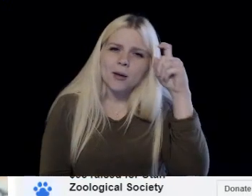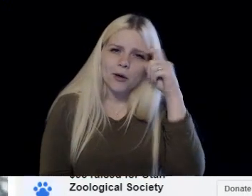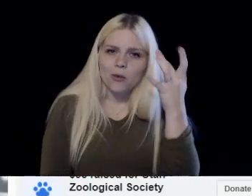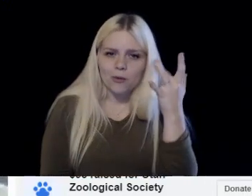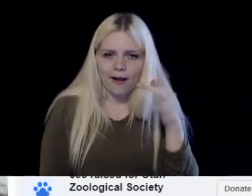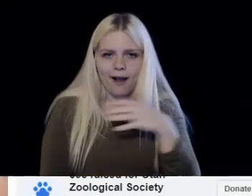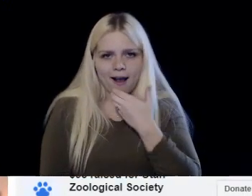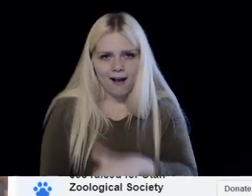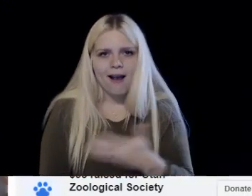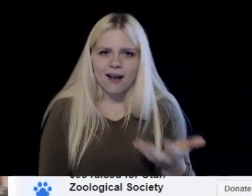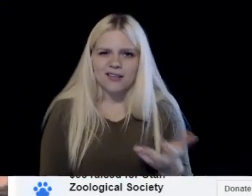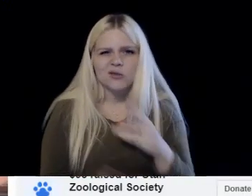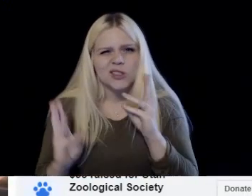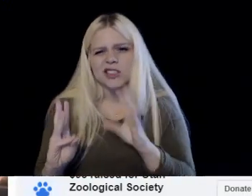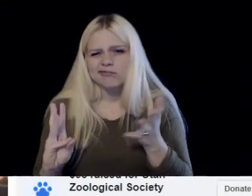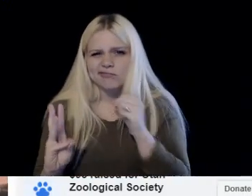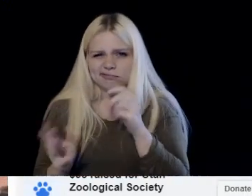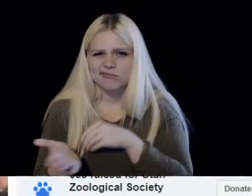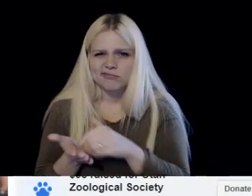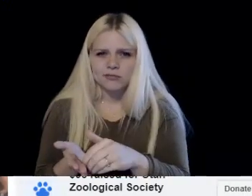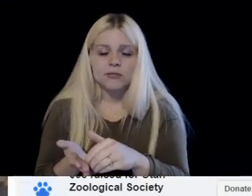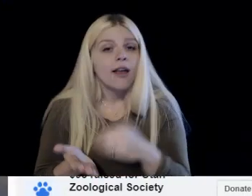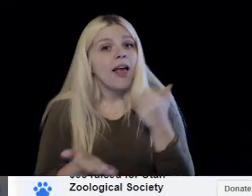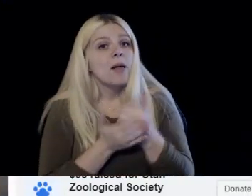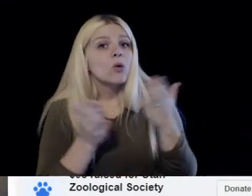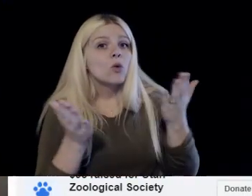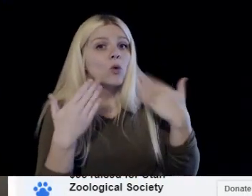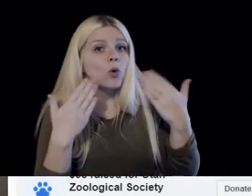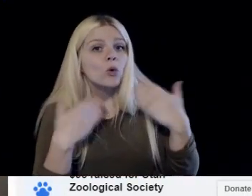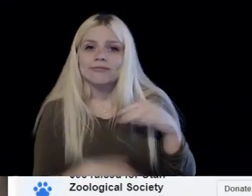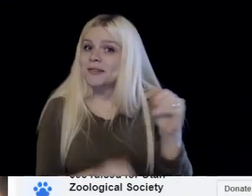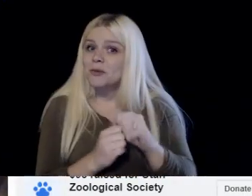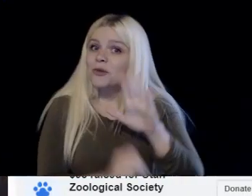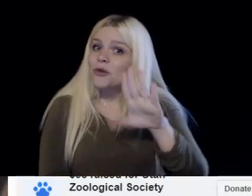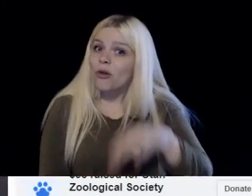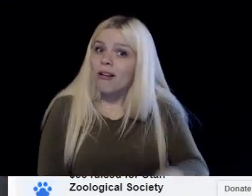Michelle: So, it's a fun way to cool the animals off. Or for your dog to- you can cool your dogs off on a really hot day.